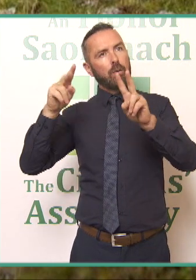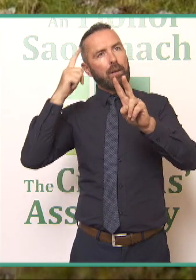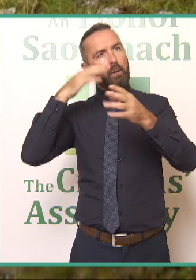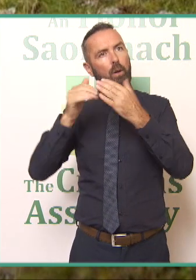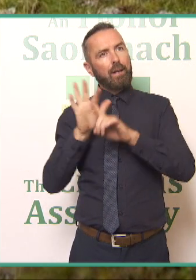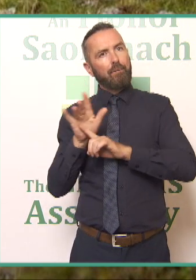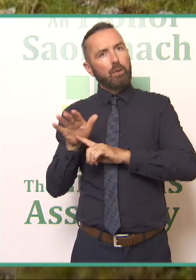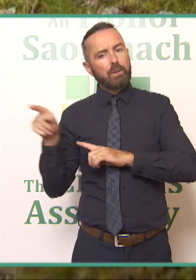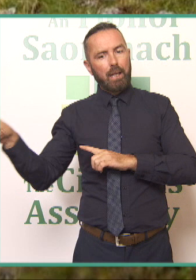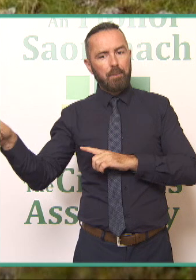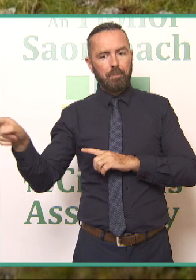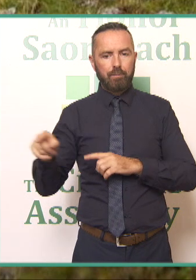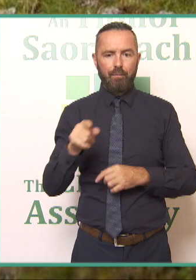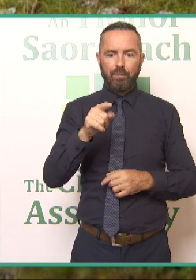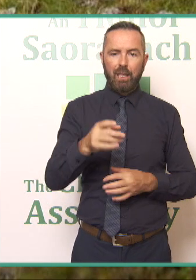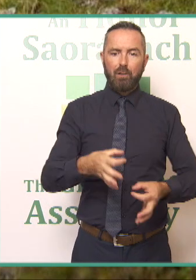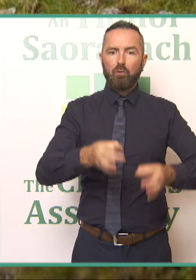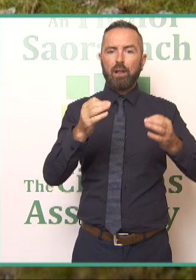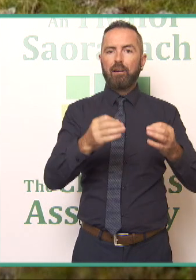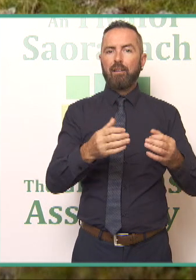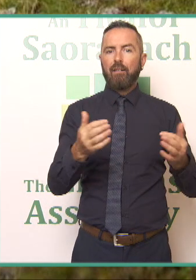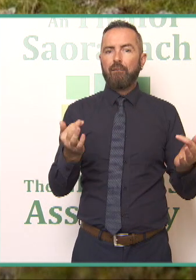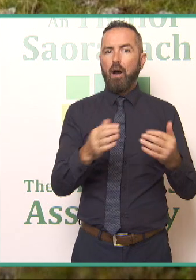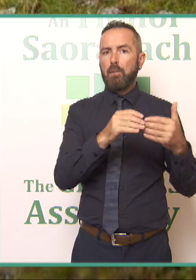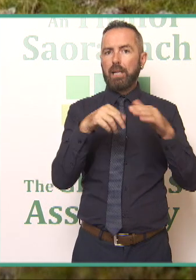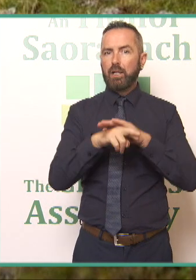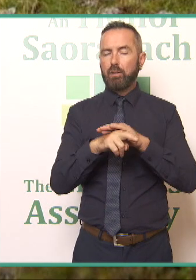this is an amazing farm leader and I think leadership is a big role to play in in this